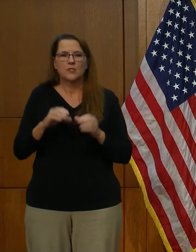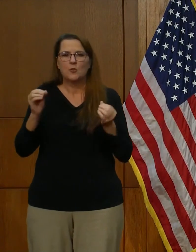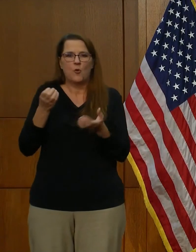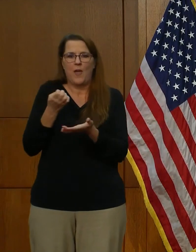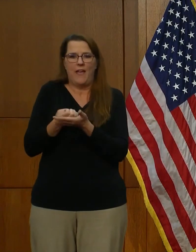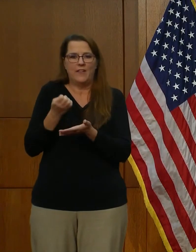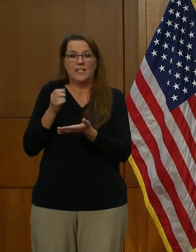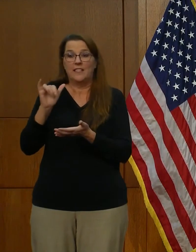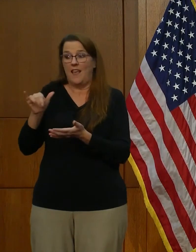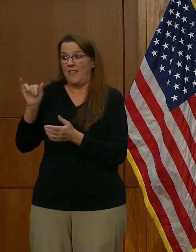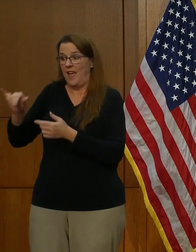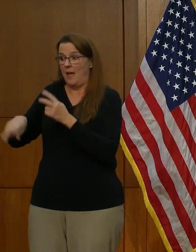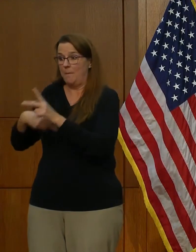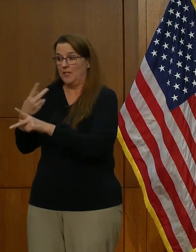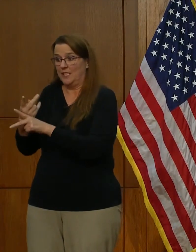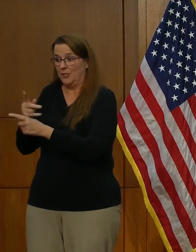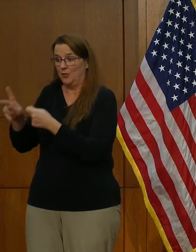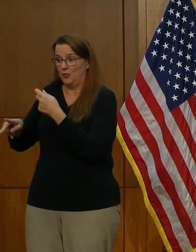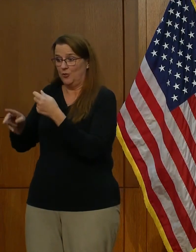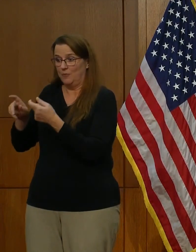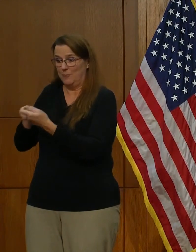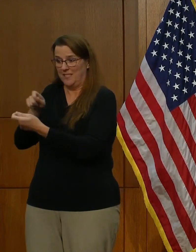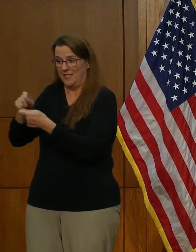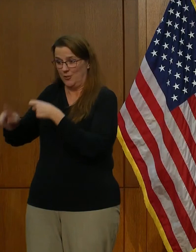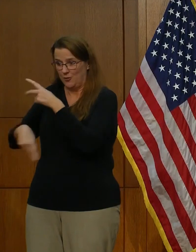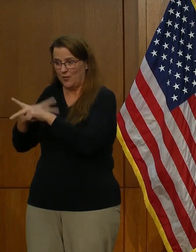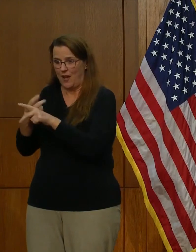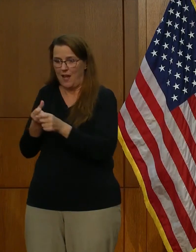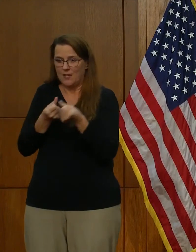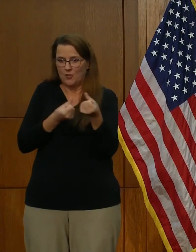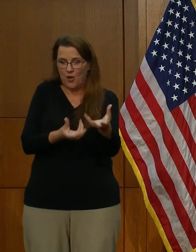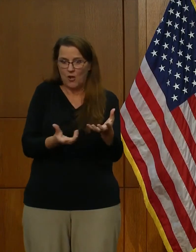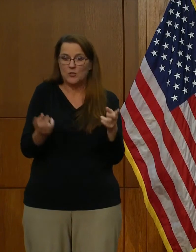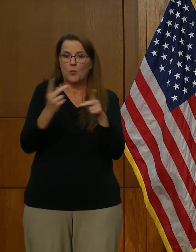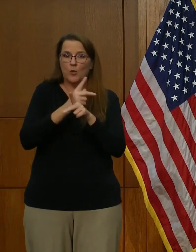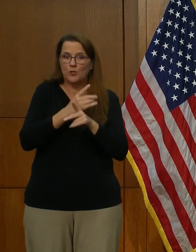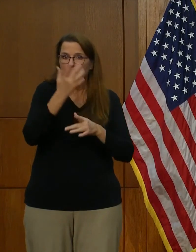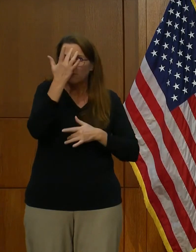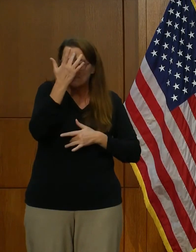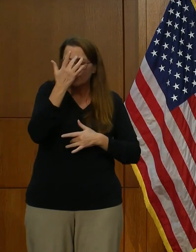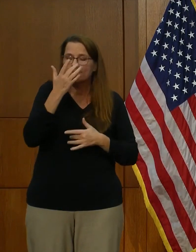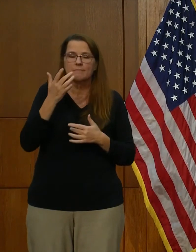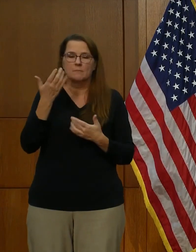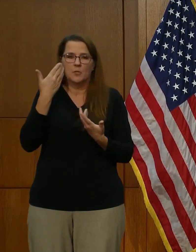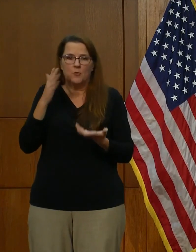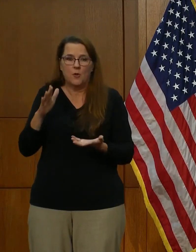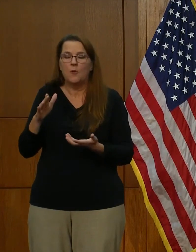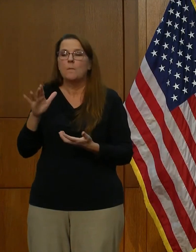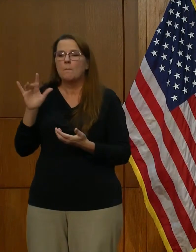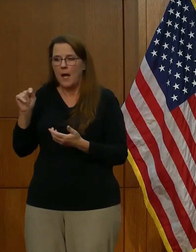THAT THESE PARTICULAR VARIANTS CAUSE MORE SERIOUS DISEASE. BUT.